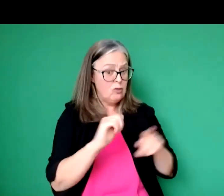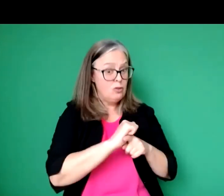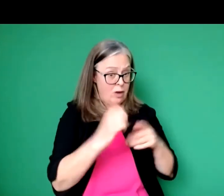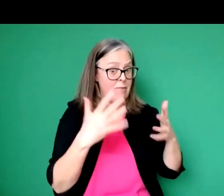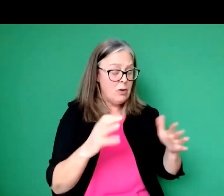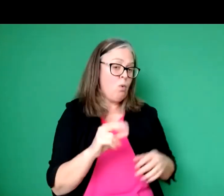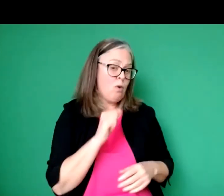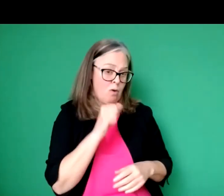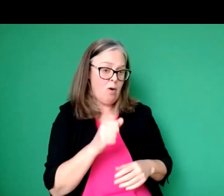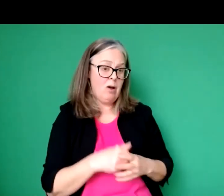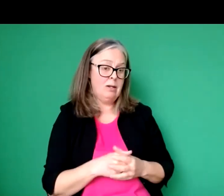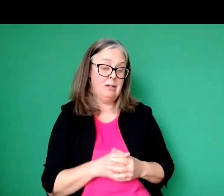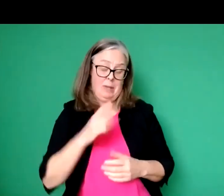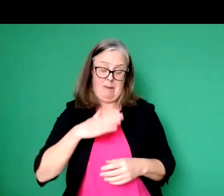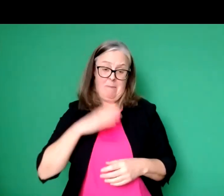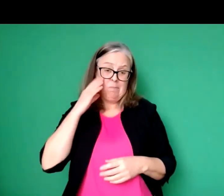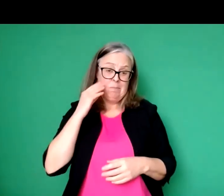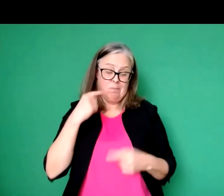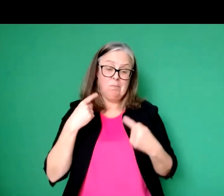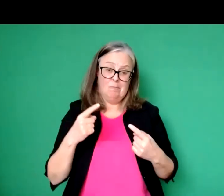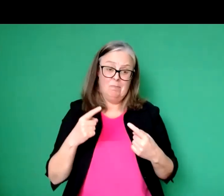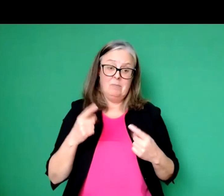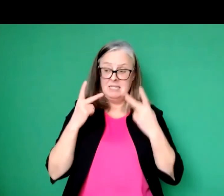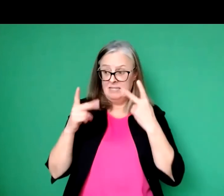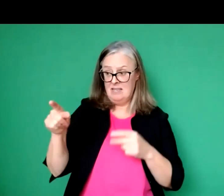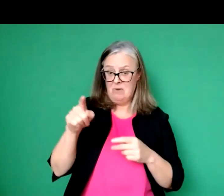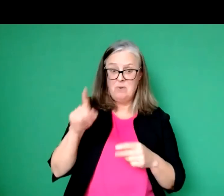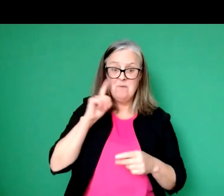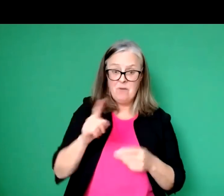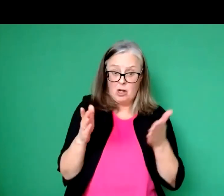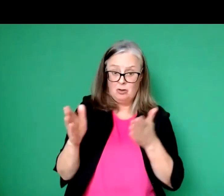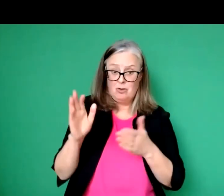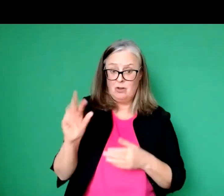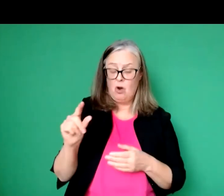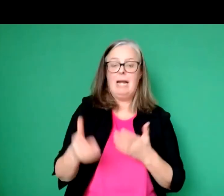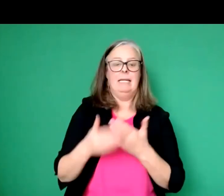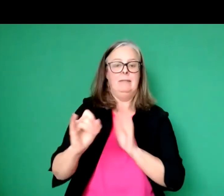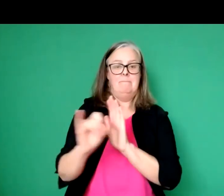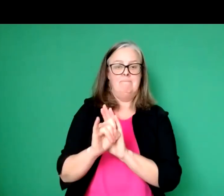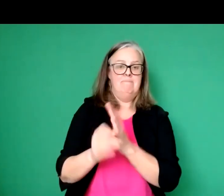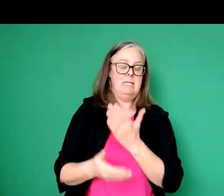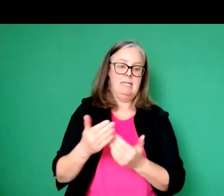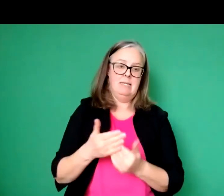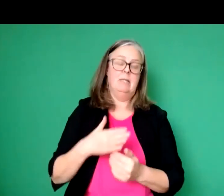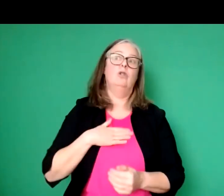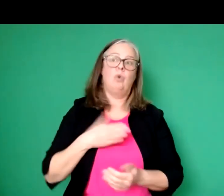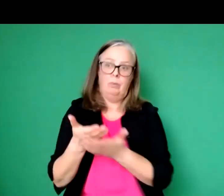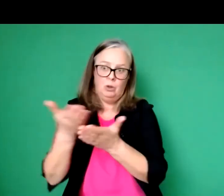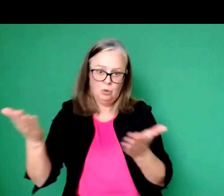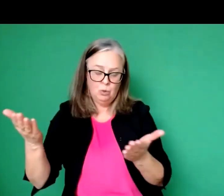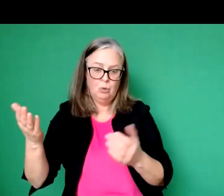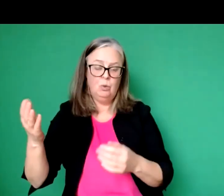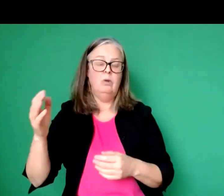it's fairly easy to spot a fake service dog so please don't stop asking is your dog a service dog